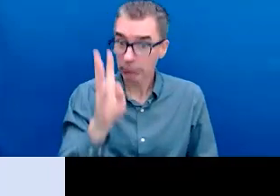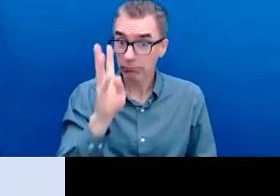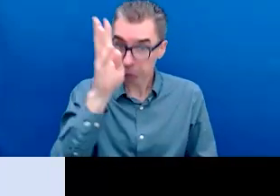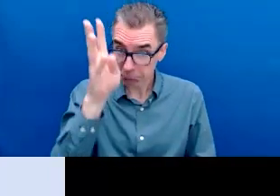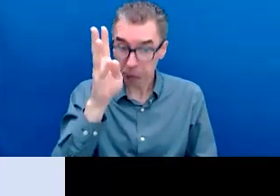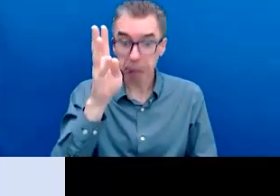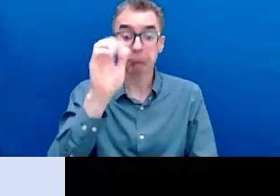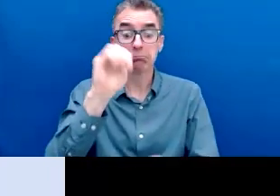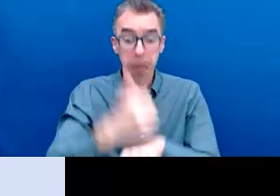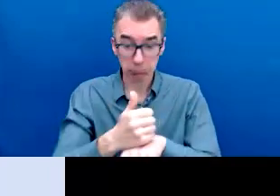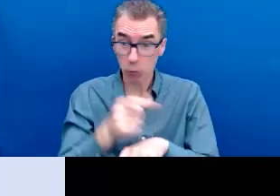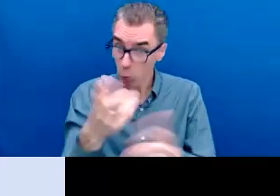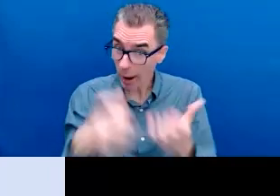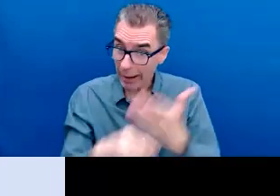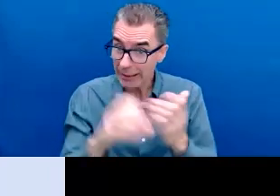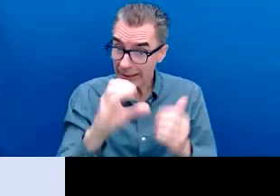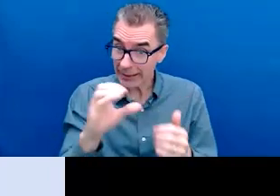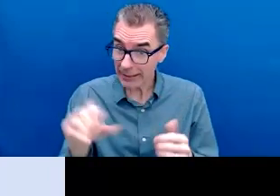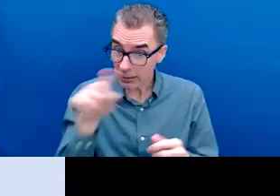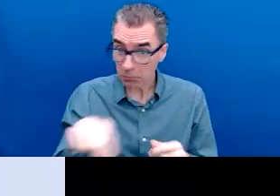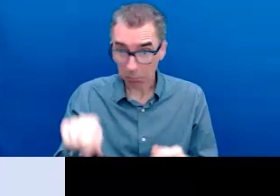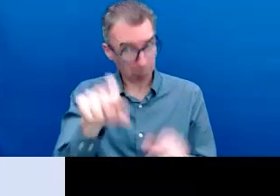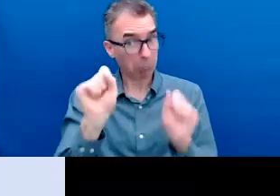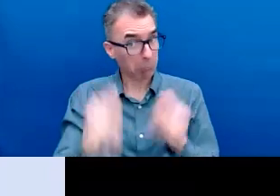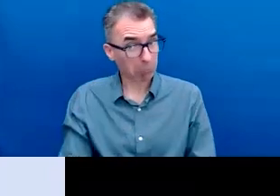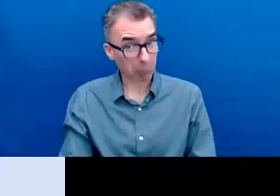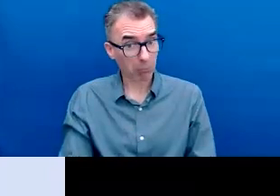if you would like to, or just simply deliver it to your students for free.